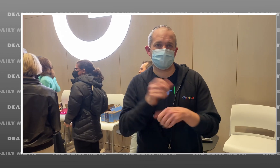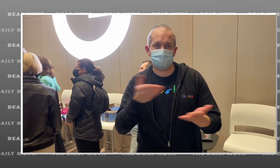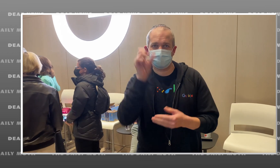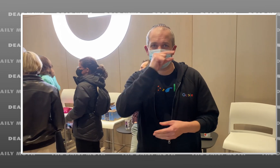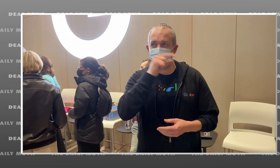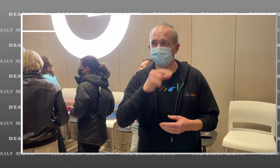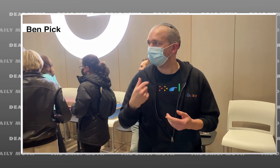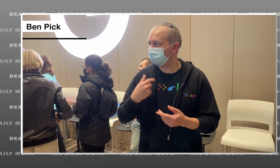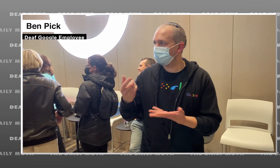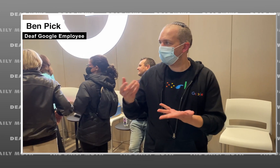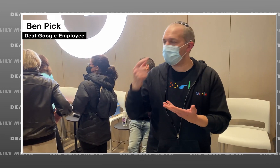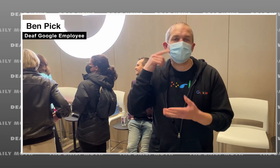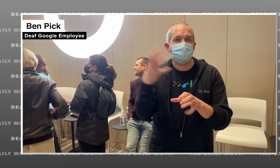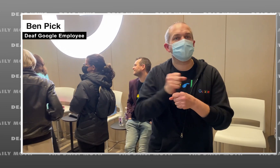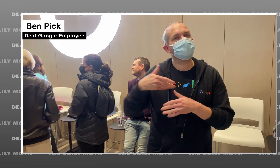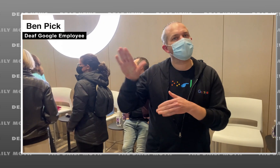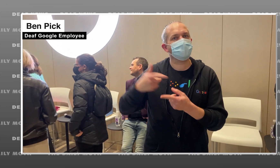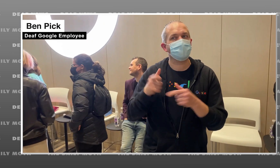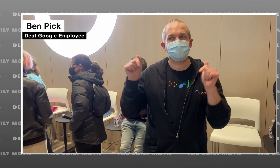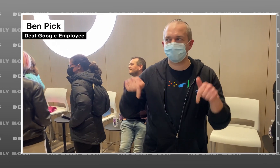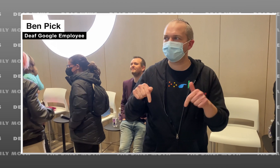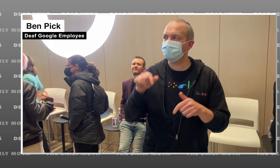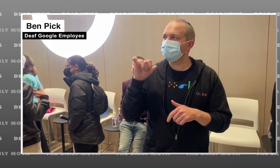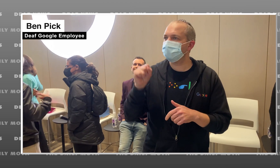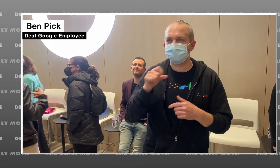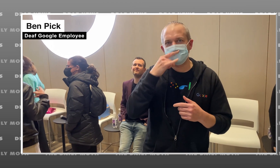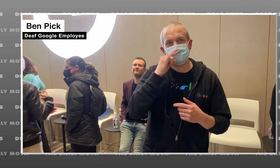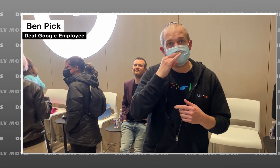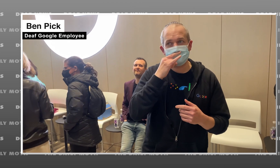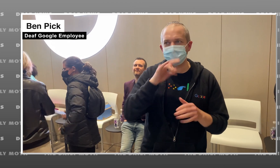I work here at Google. My takeaway from this is that kids,